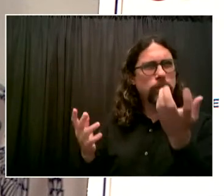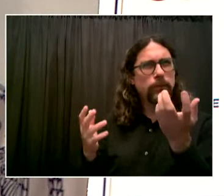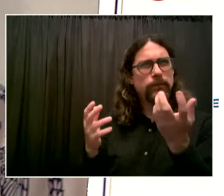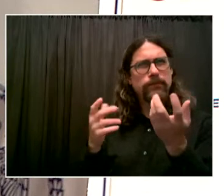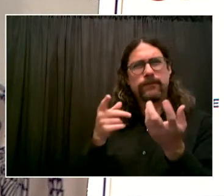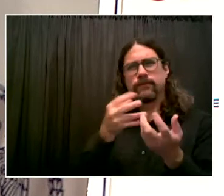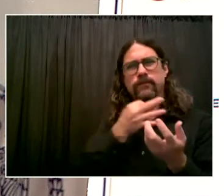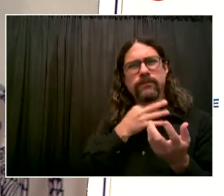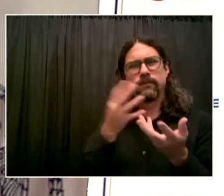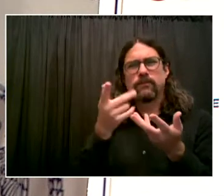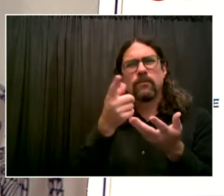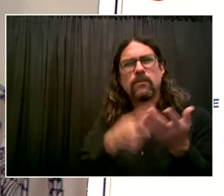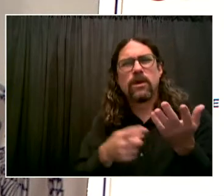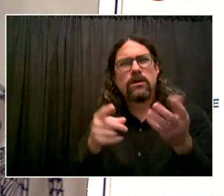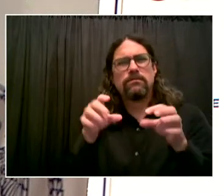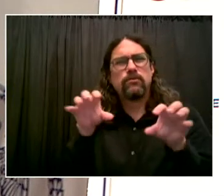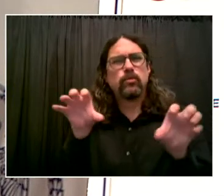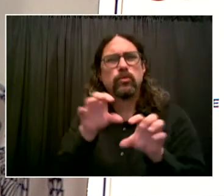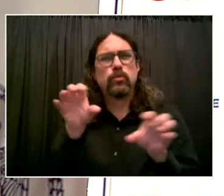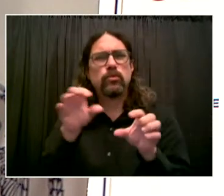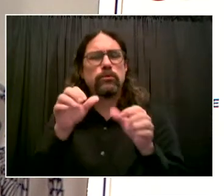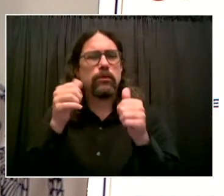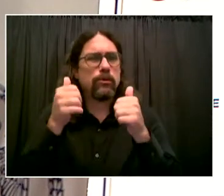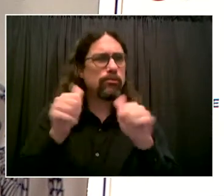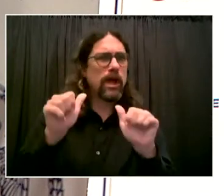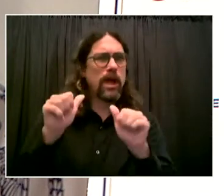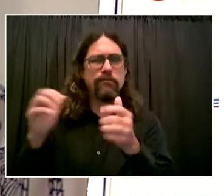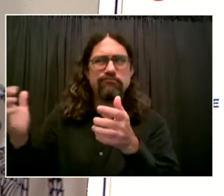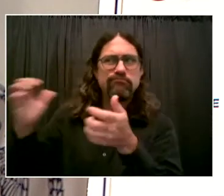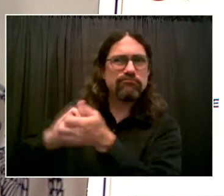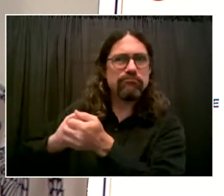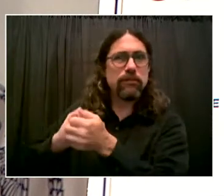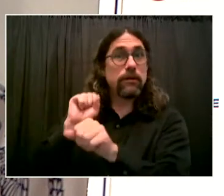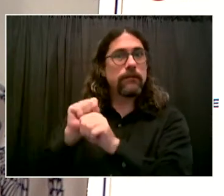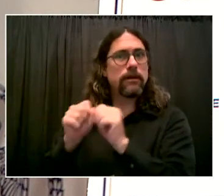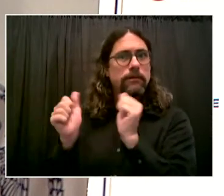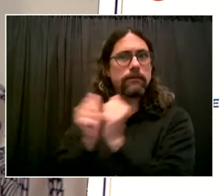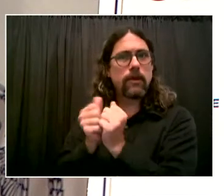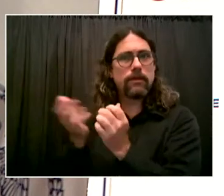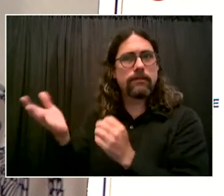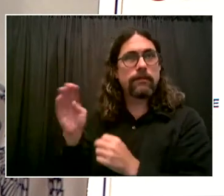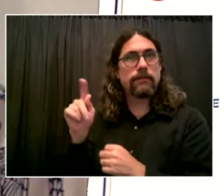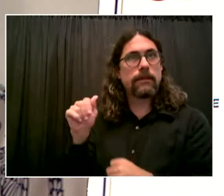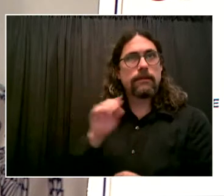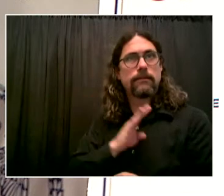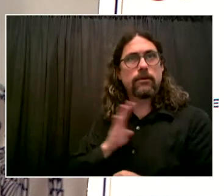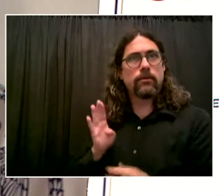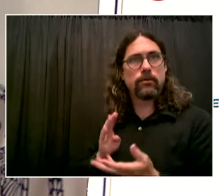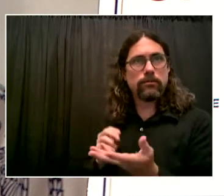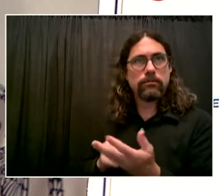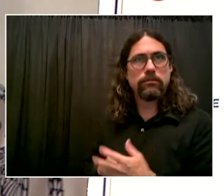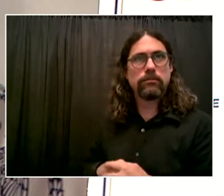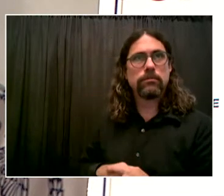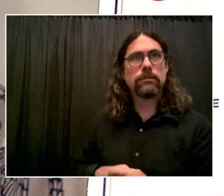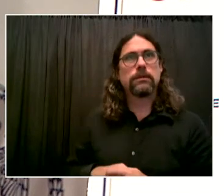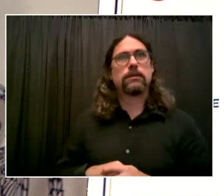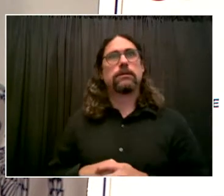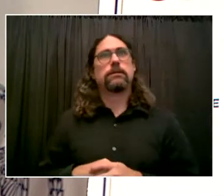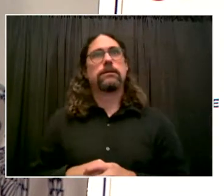THEY CAN FIND OUT FROM STAFF, WHAT ARE YOU DOING IN THE BUREAUCRACY OF THE MTA AS IT